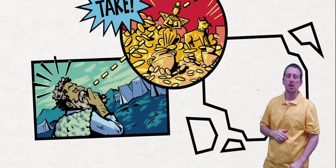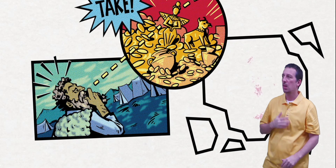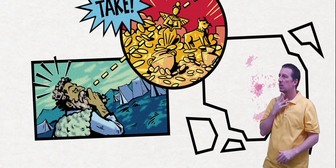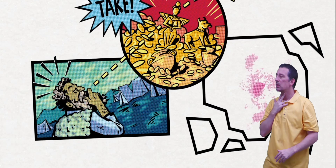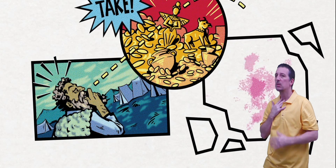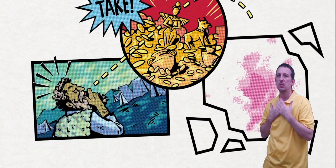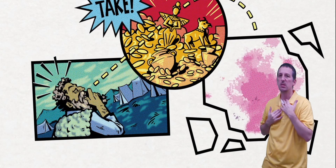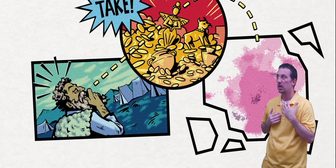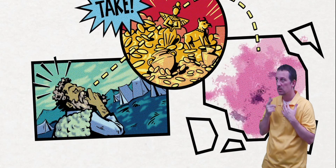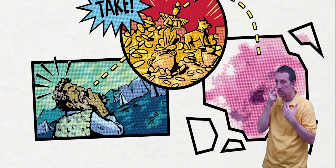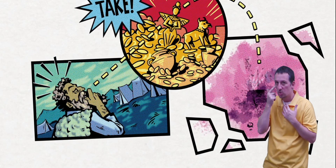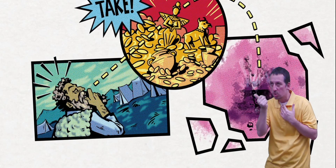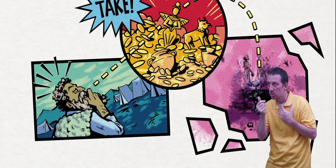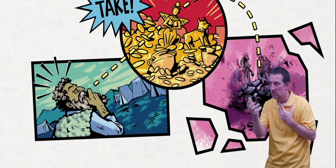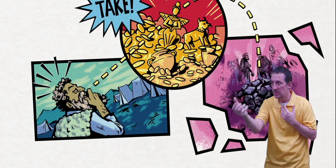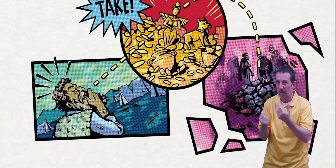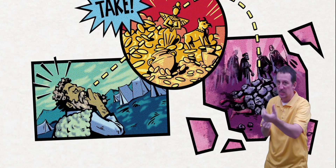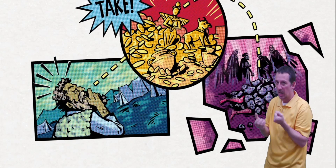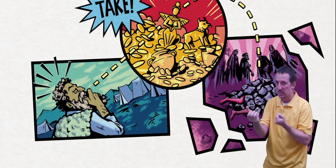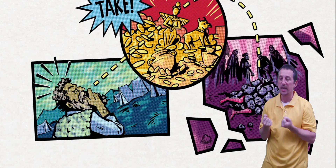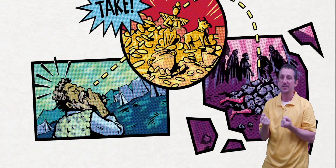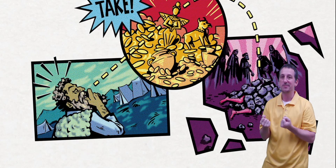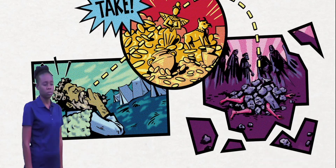He desires it, and he takes it for himself.